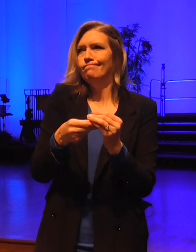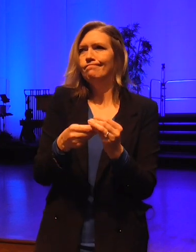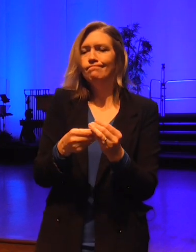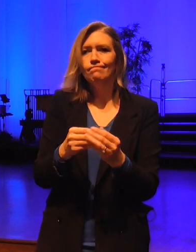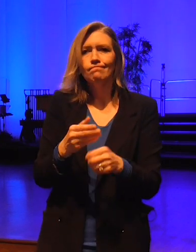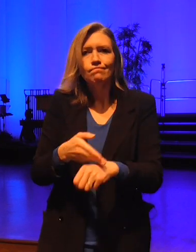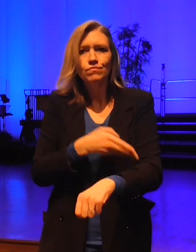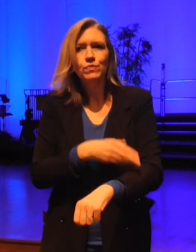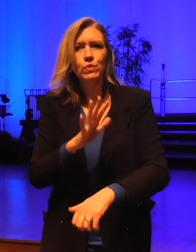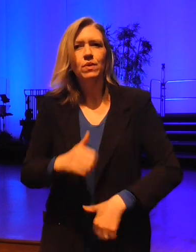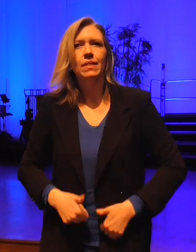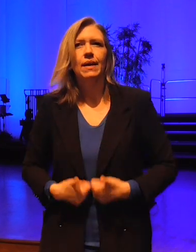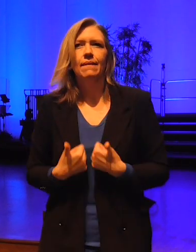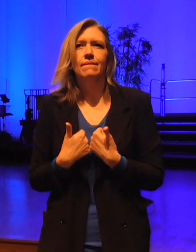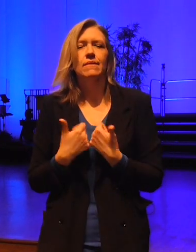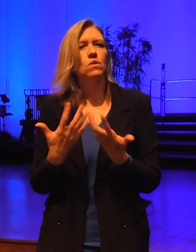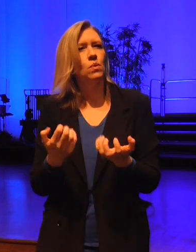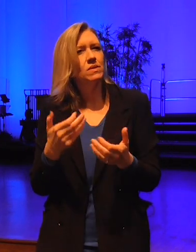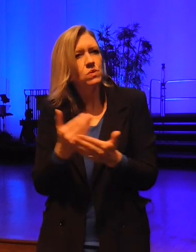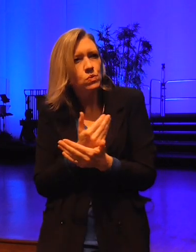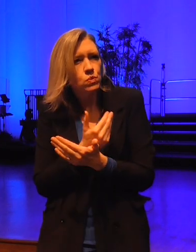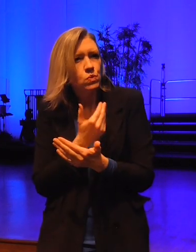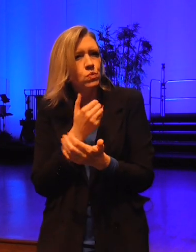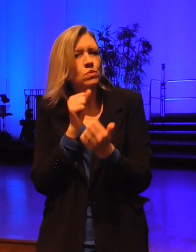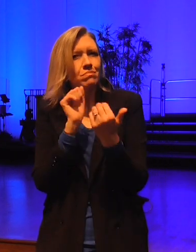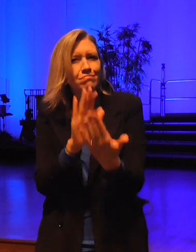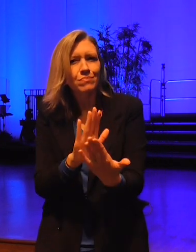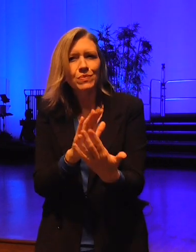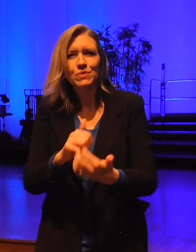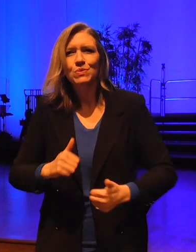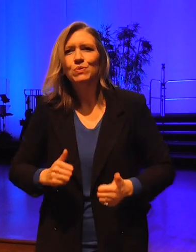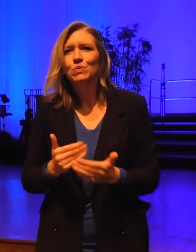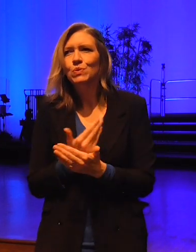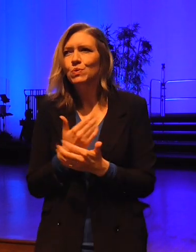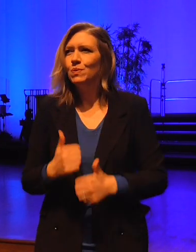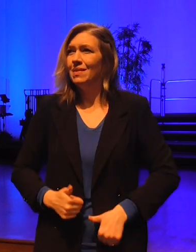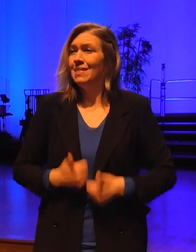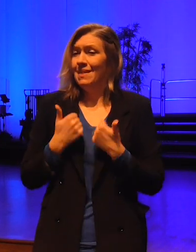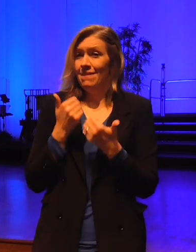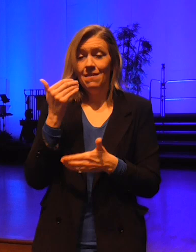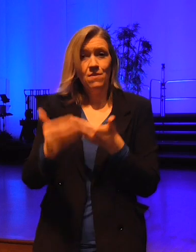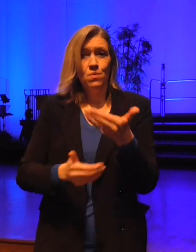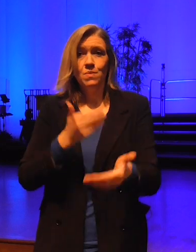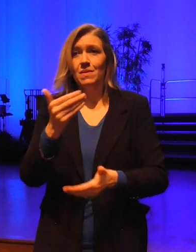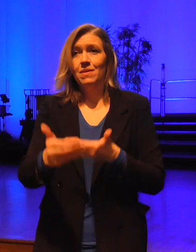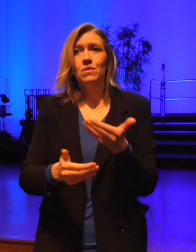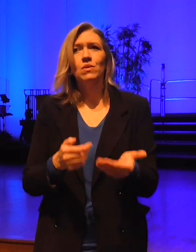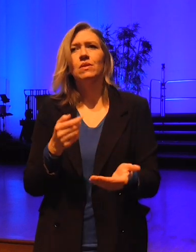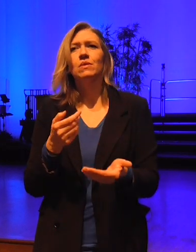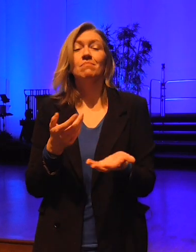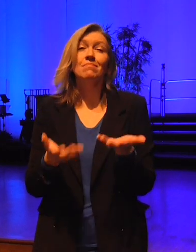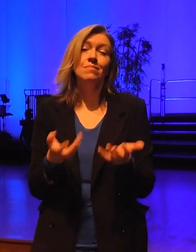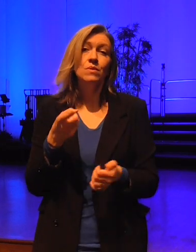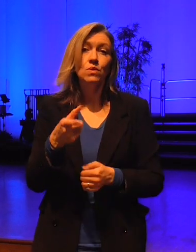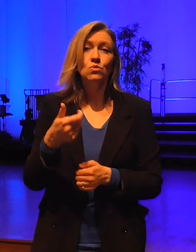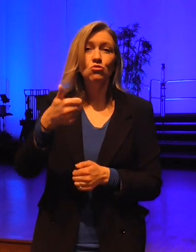new way of being and a new living forward you are rejecting that principle that says life is